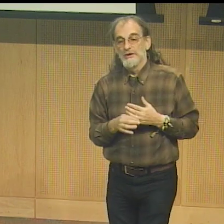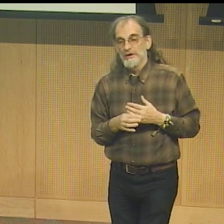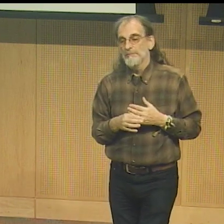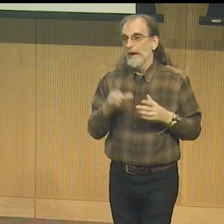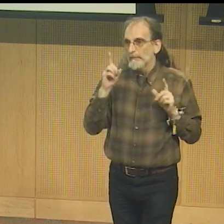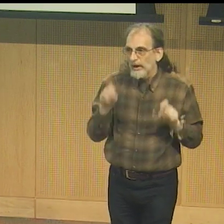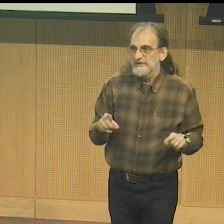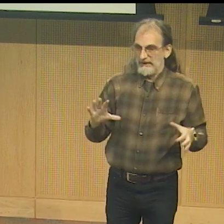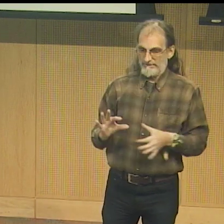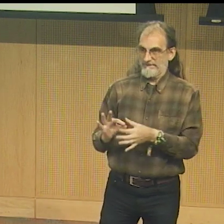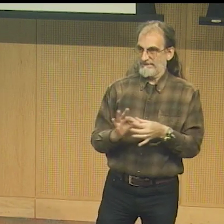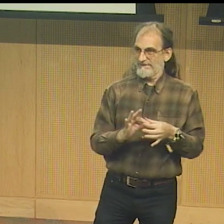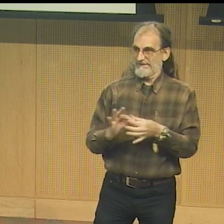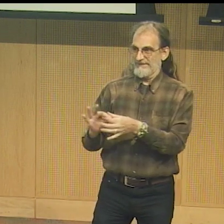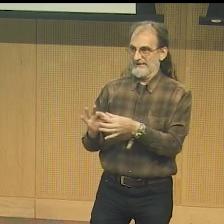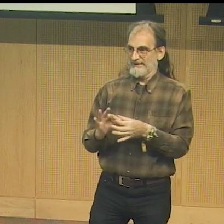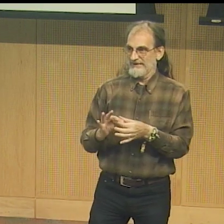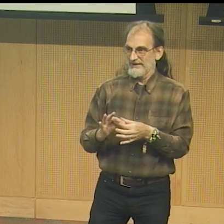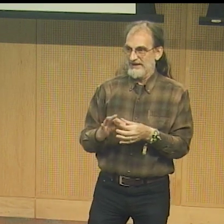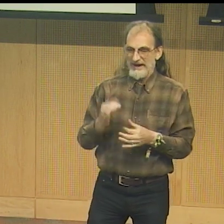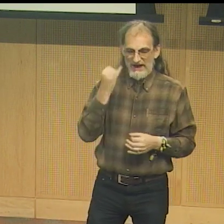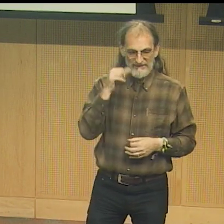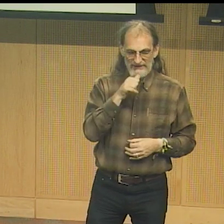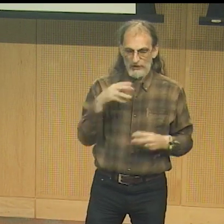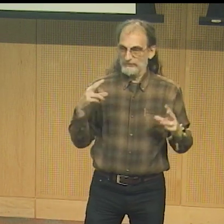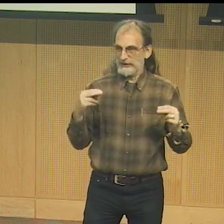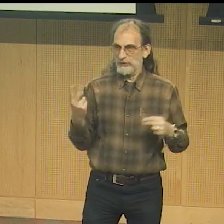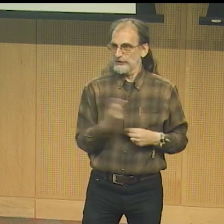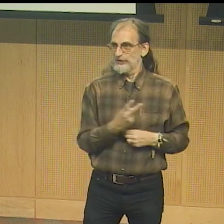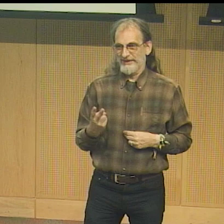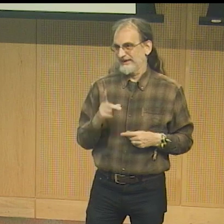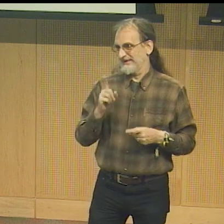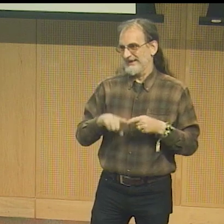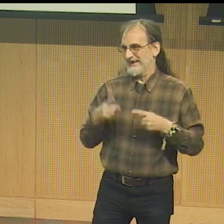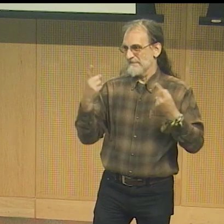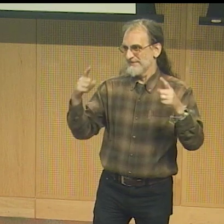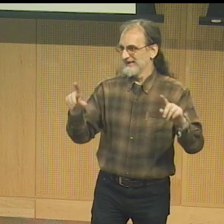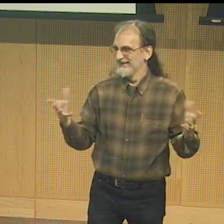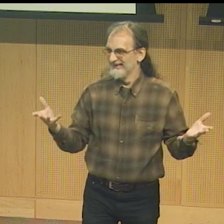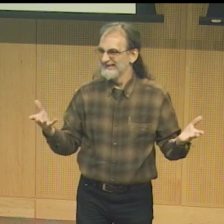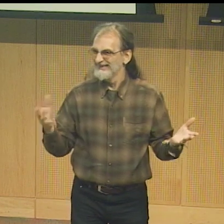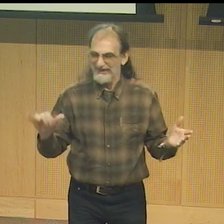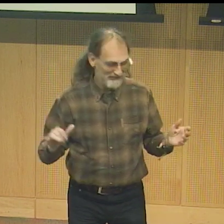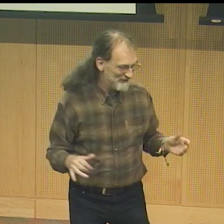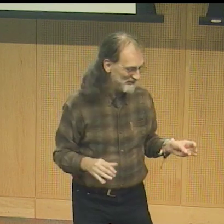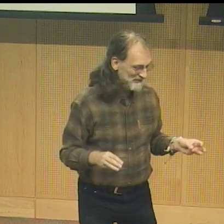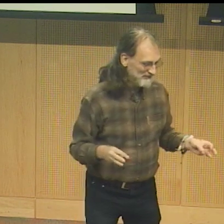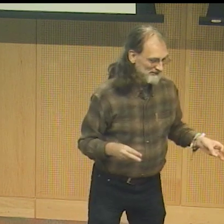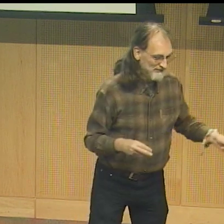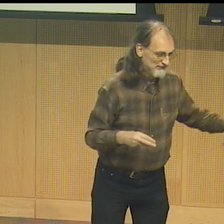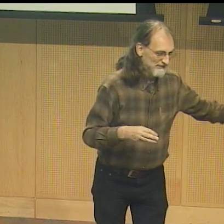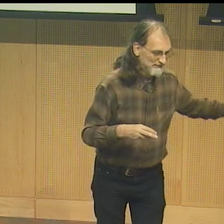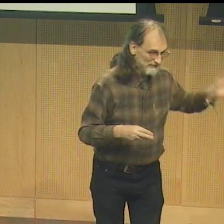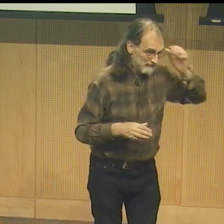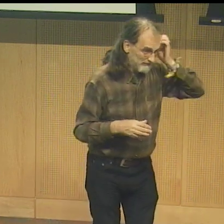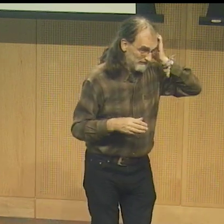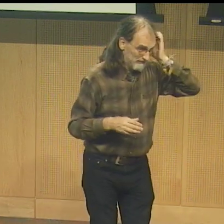the lobbying in Washington to get legislation passed. It has been successful in Britain, but it has to be a coordinated effort.